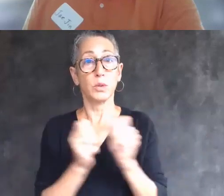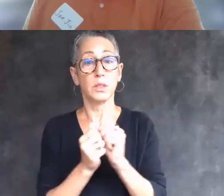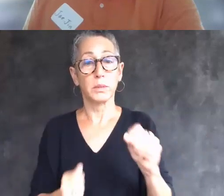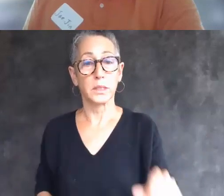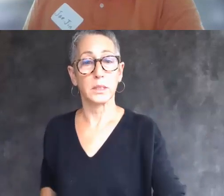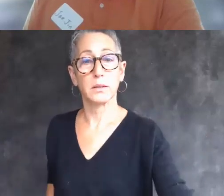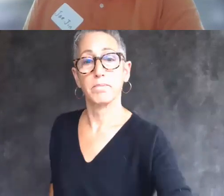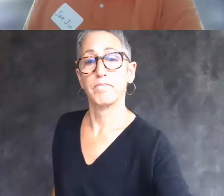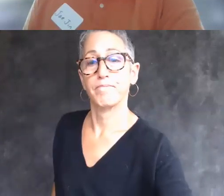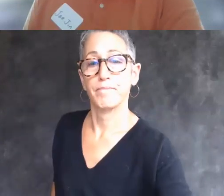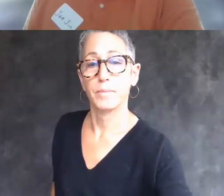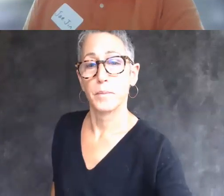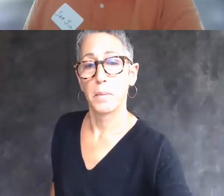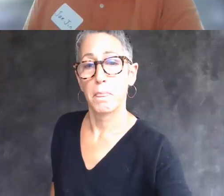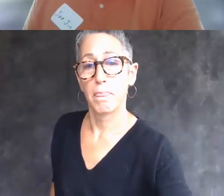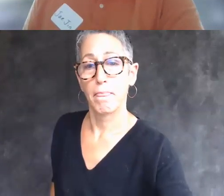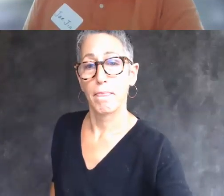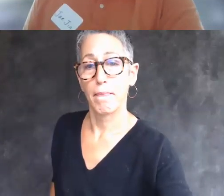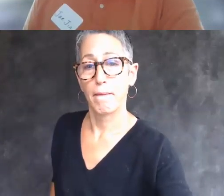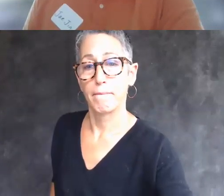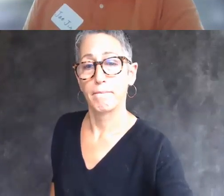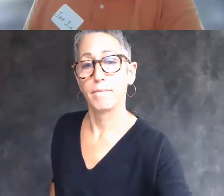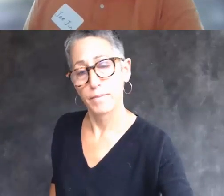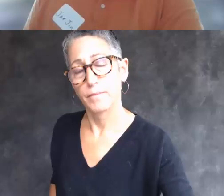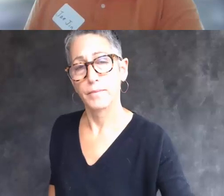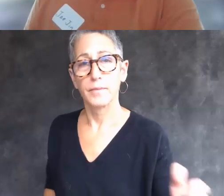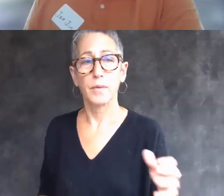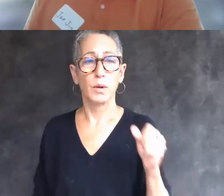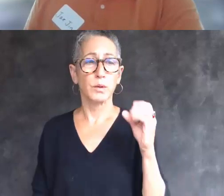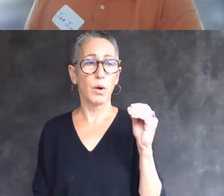But, you know, so we've had the conversation